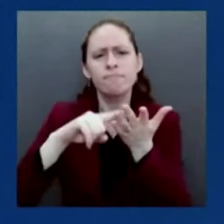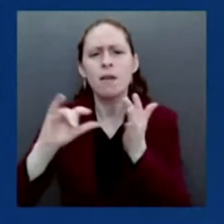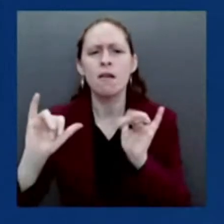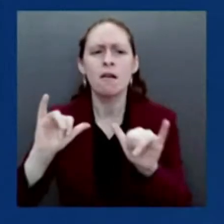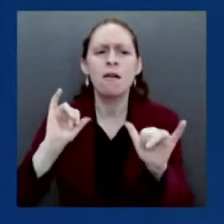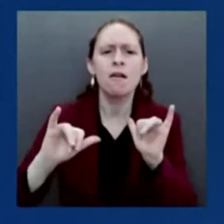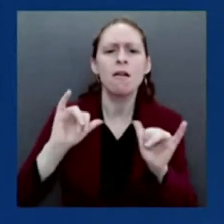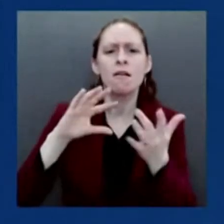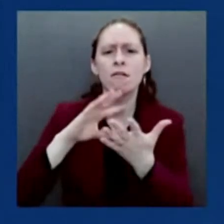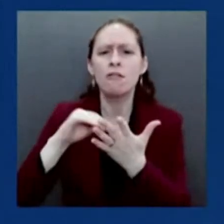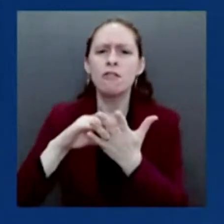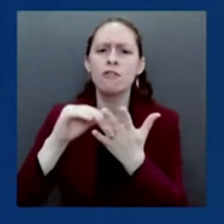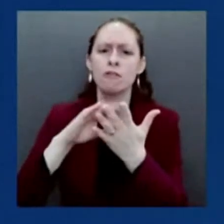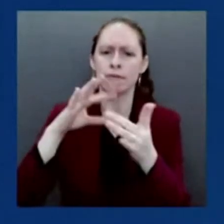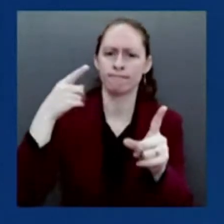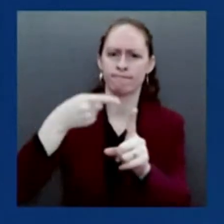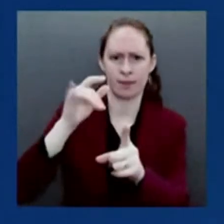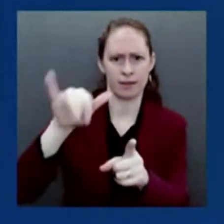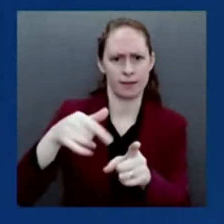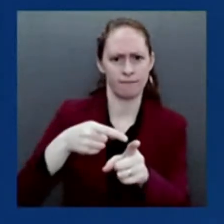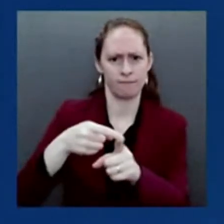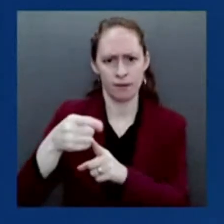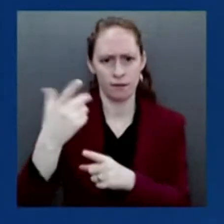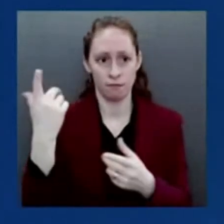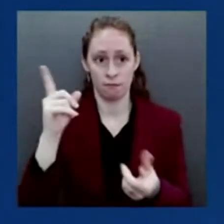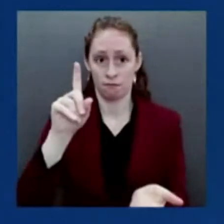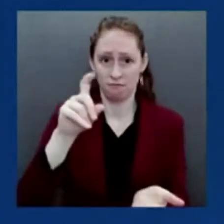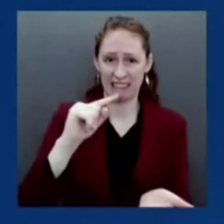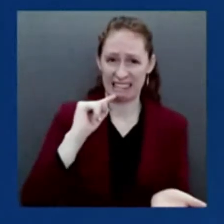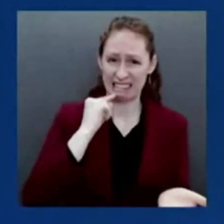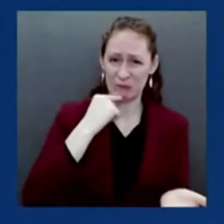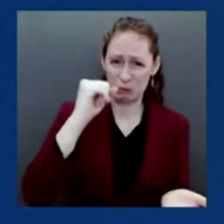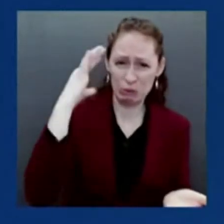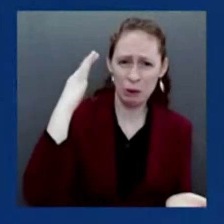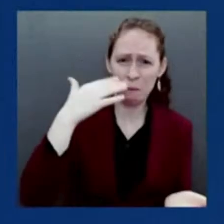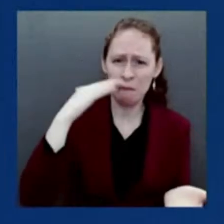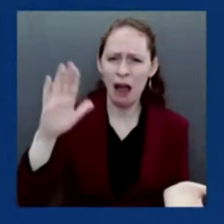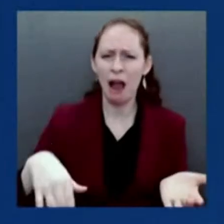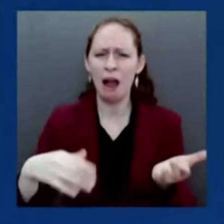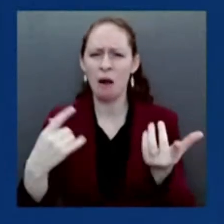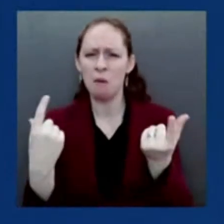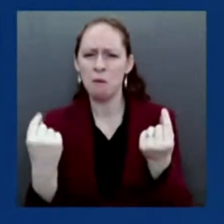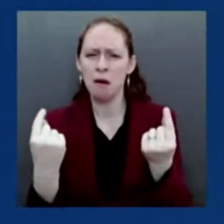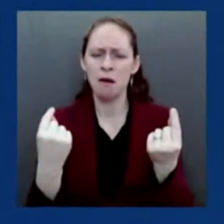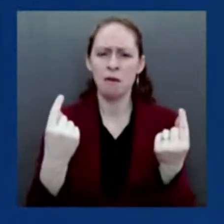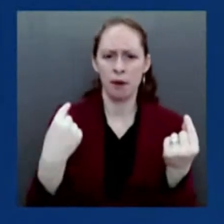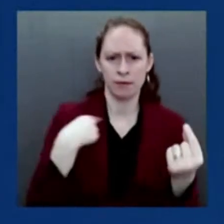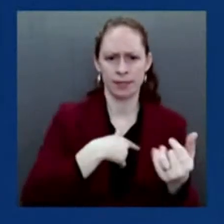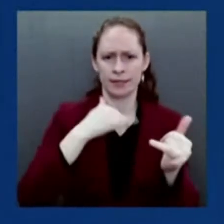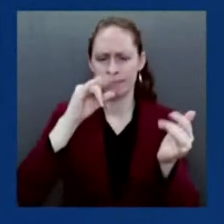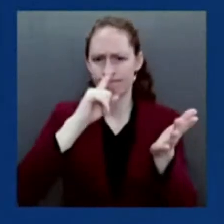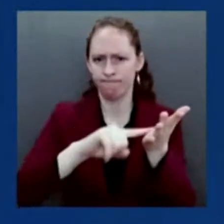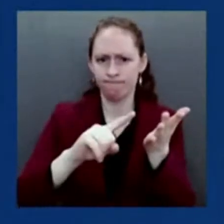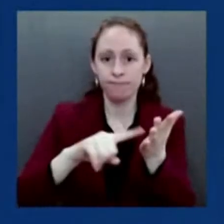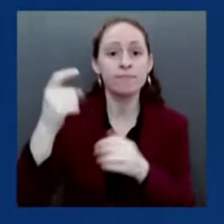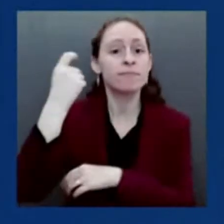WE CONTINUE TO LEARN ABOUT OMICRON WITH EACH PASSING DAY, INCLUDING THE SEVERITY OF